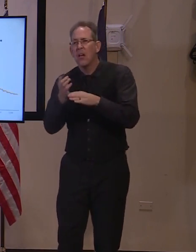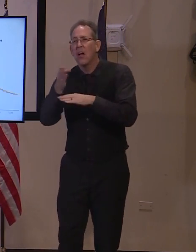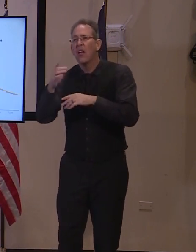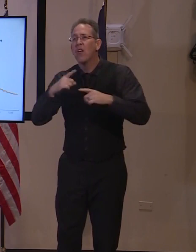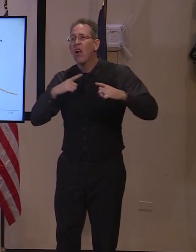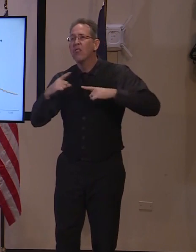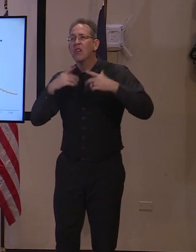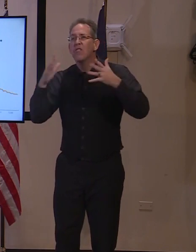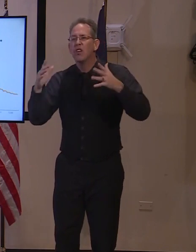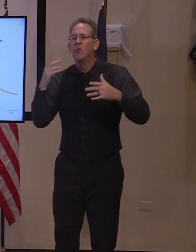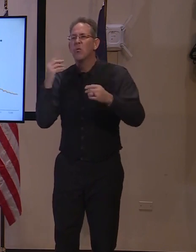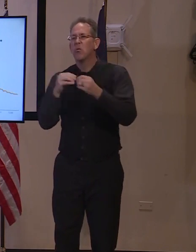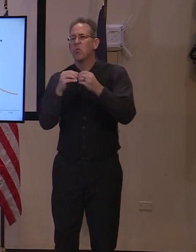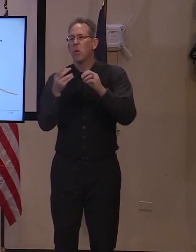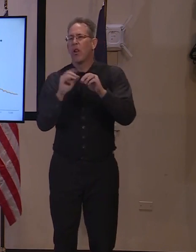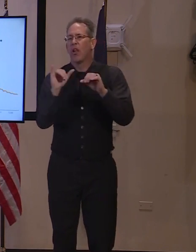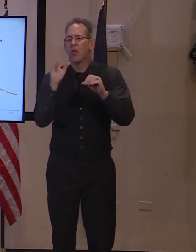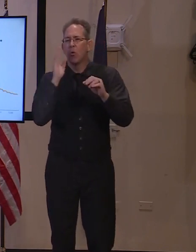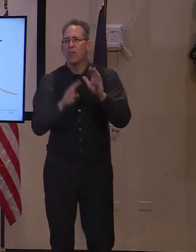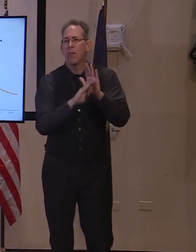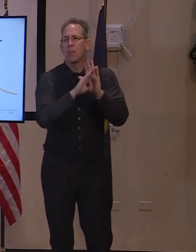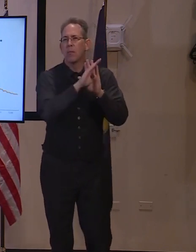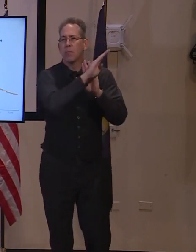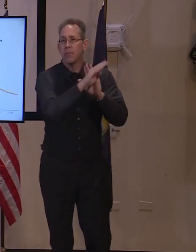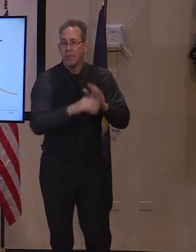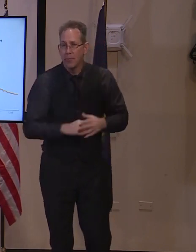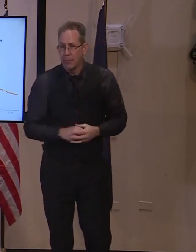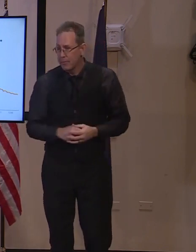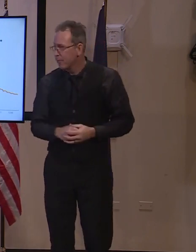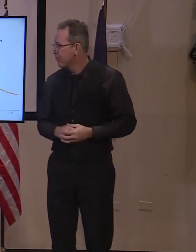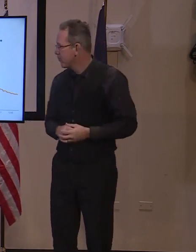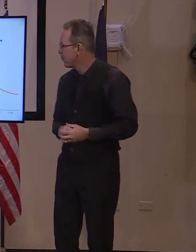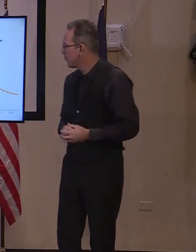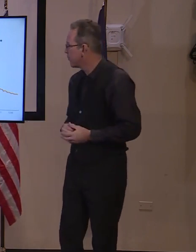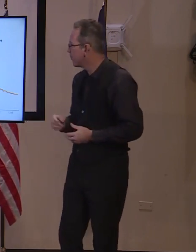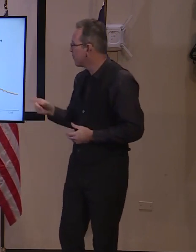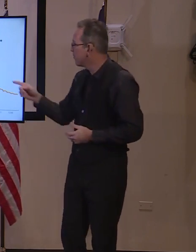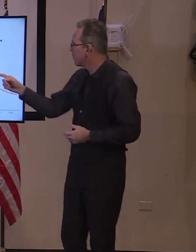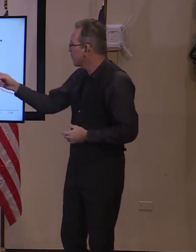the next slide as well. We track very closely to last year, when we saw an